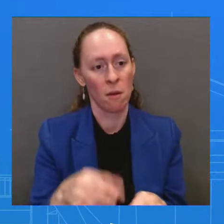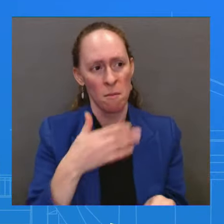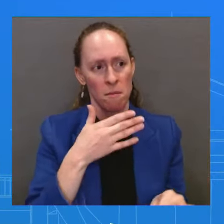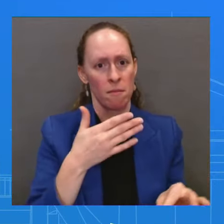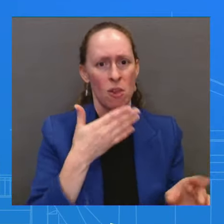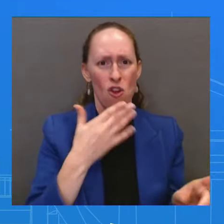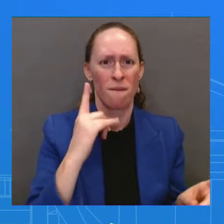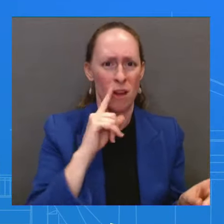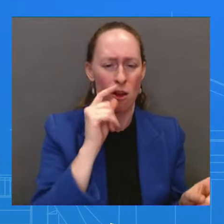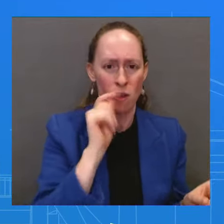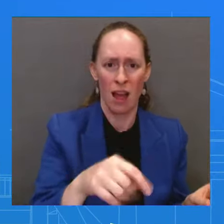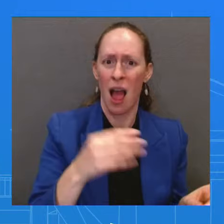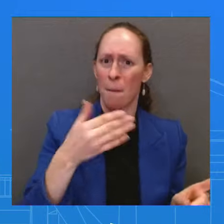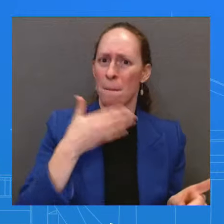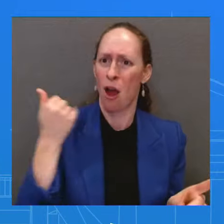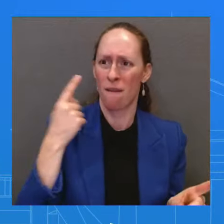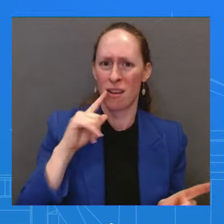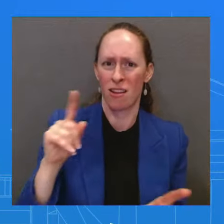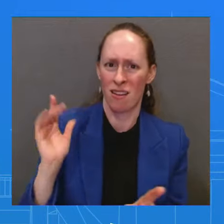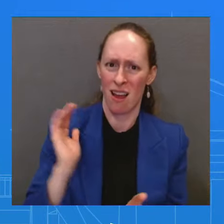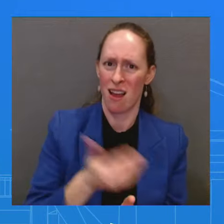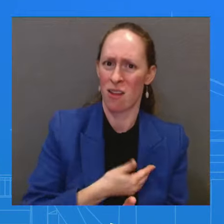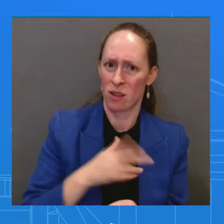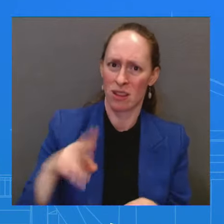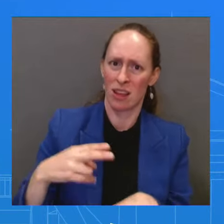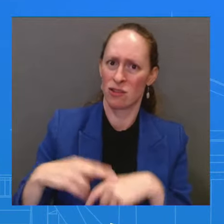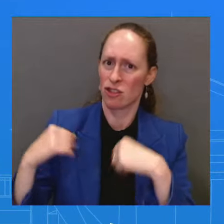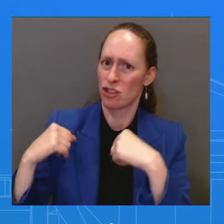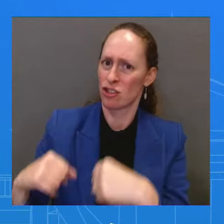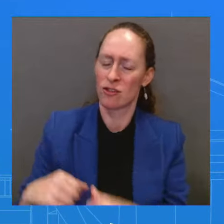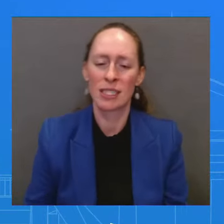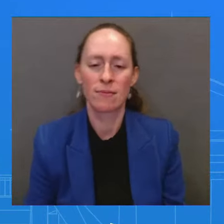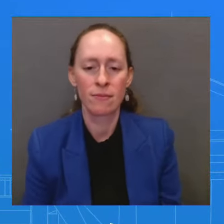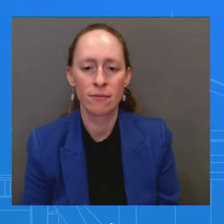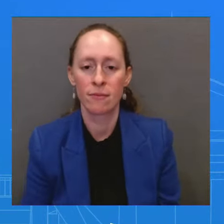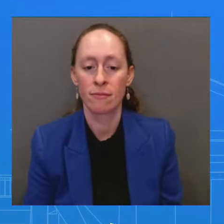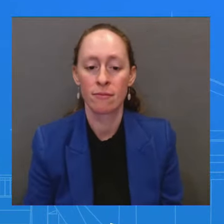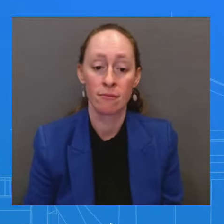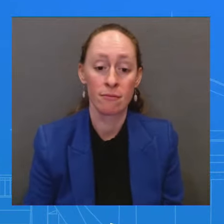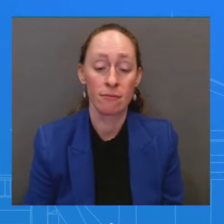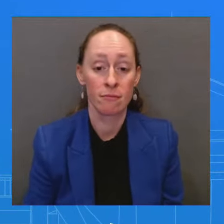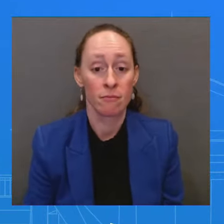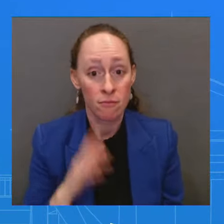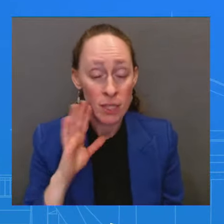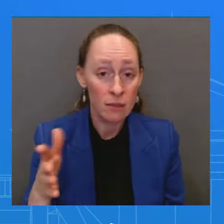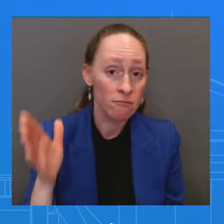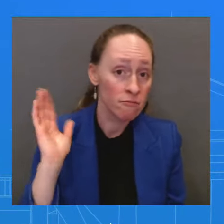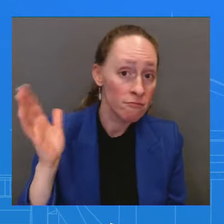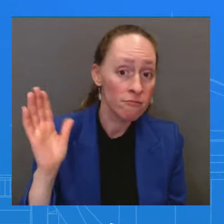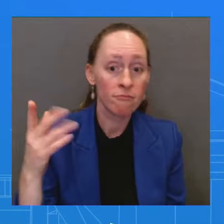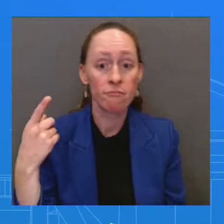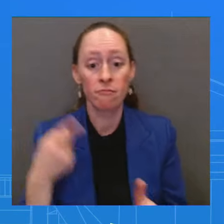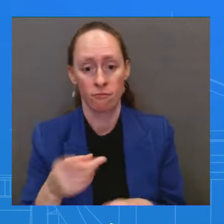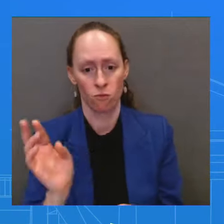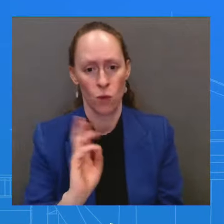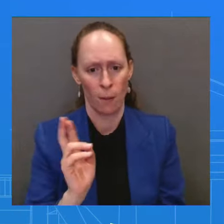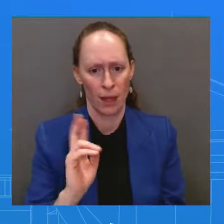The Press: Will he speak to the concerns that the GOP and others have about continued efforts to aid Ukraine?